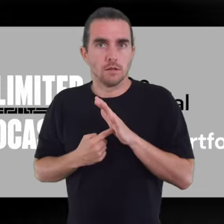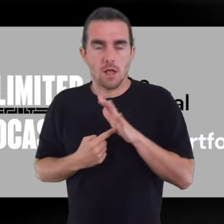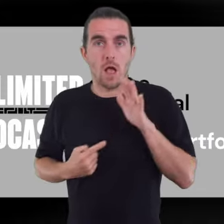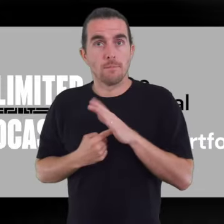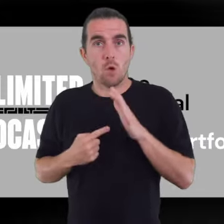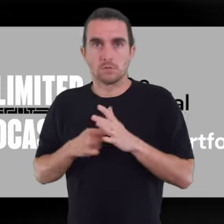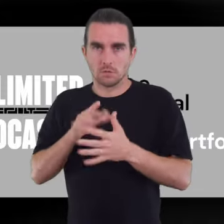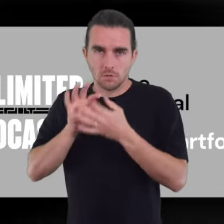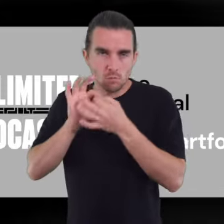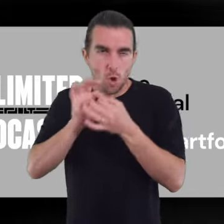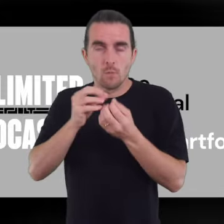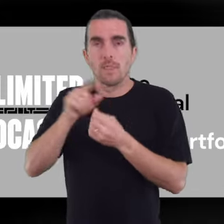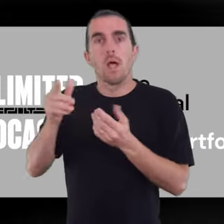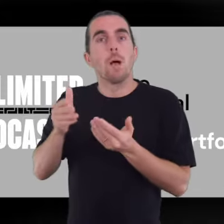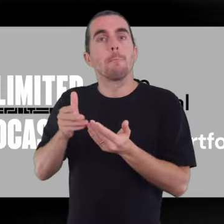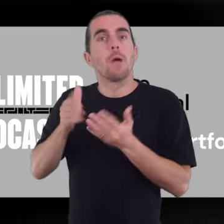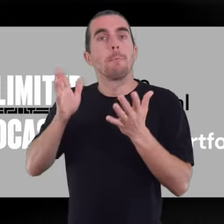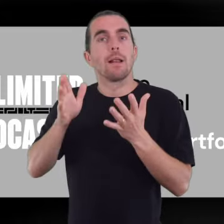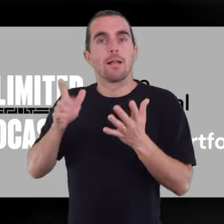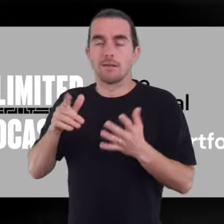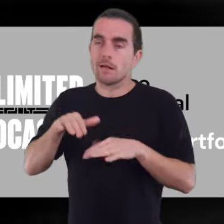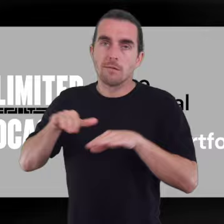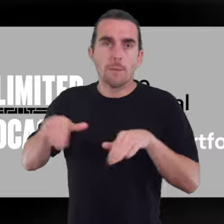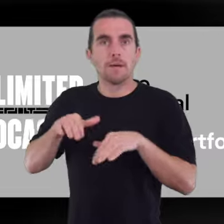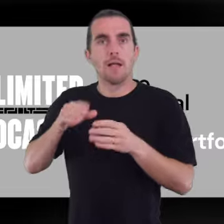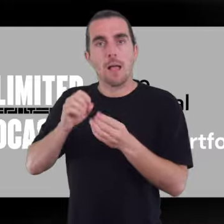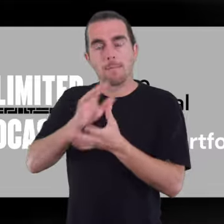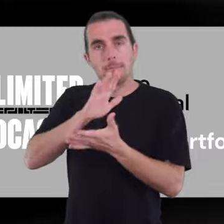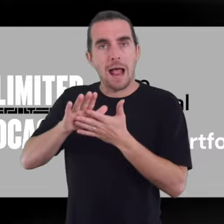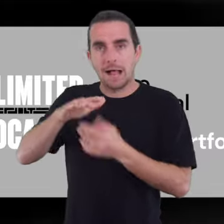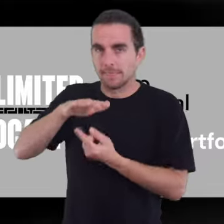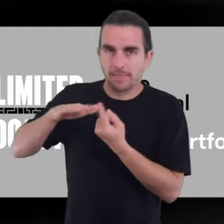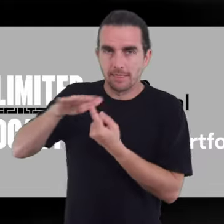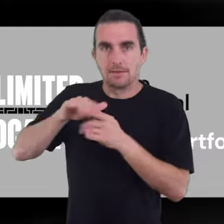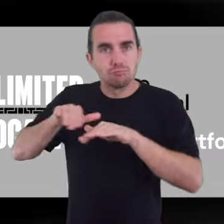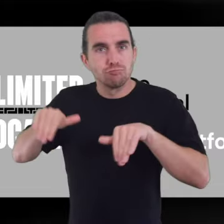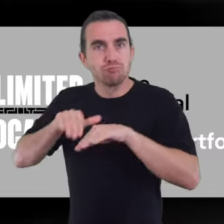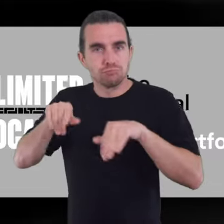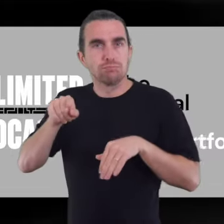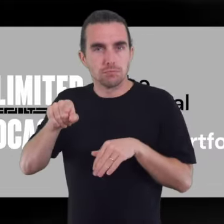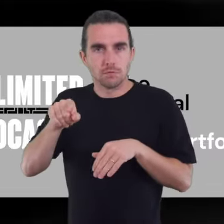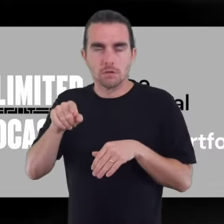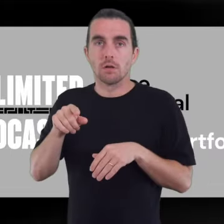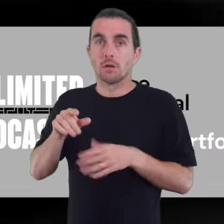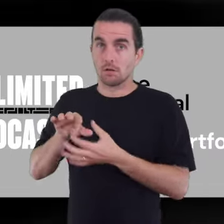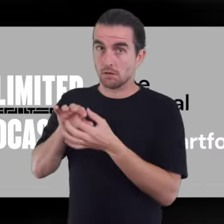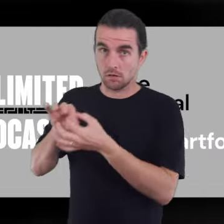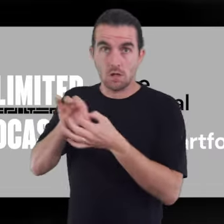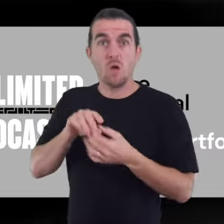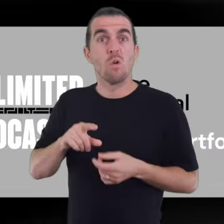But it felt to me really important that we worked in those public swimming baths,